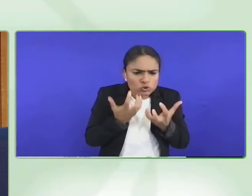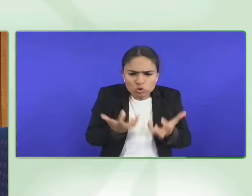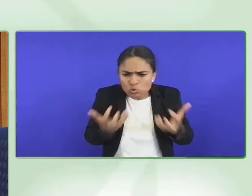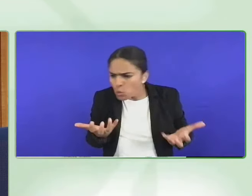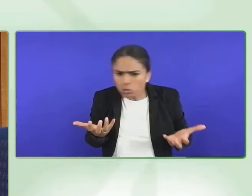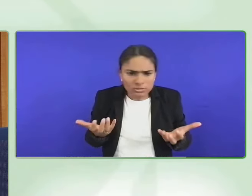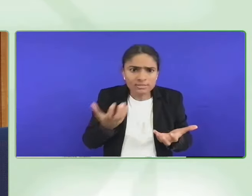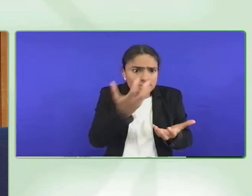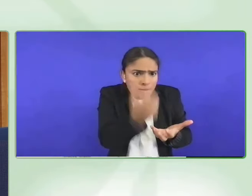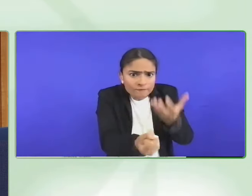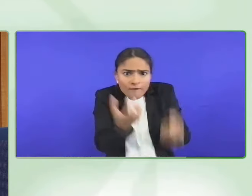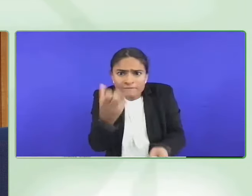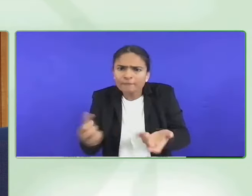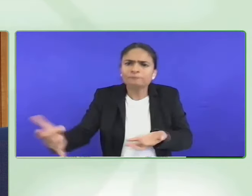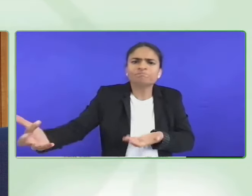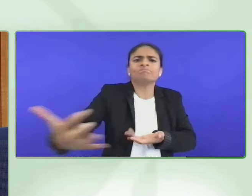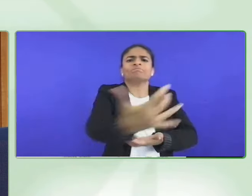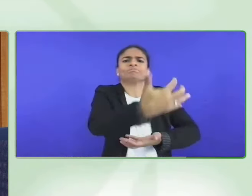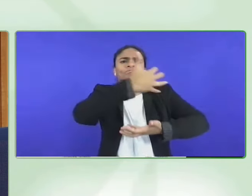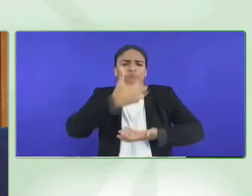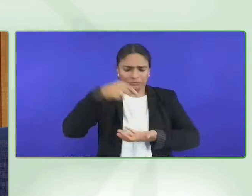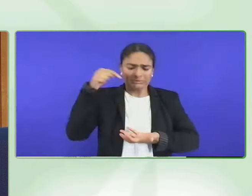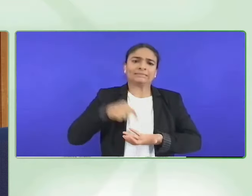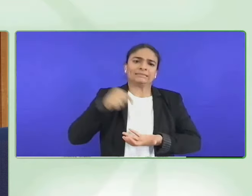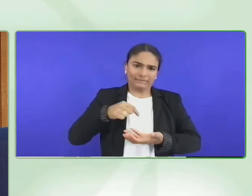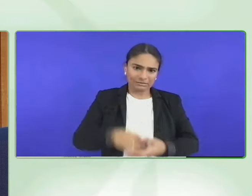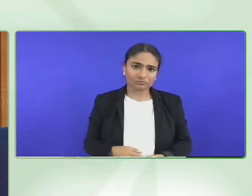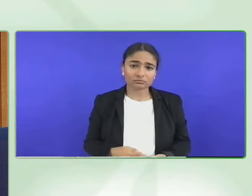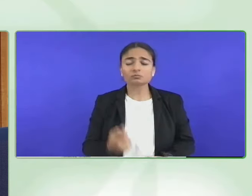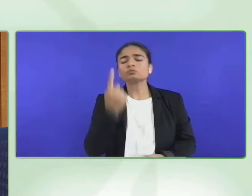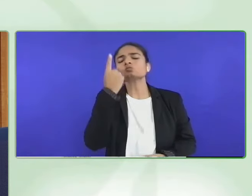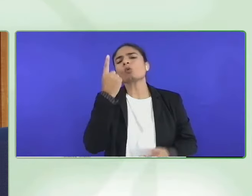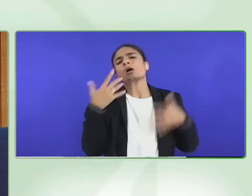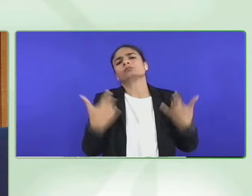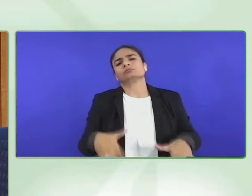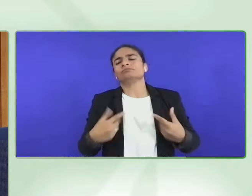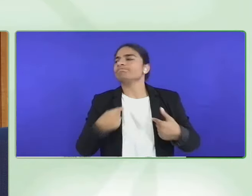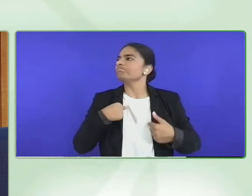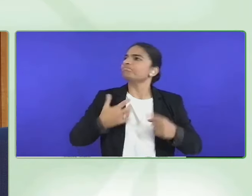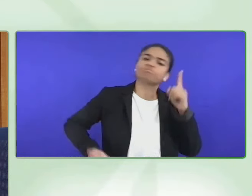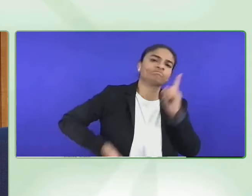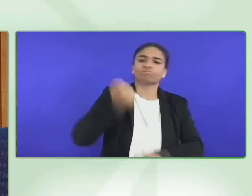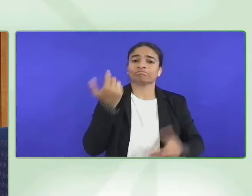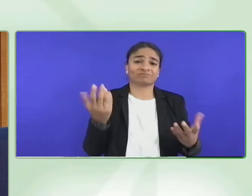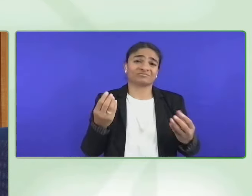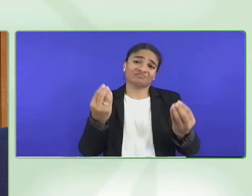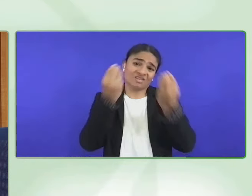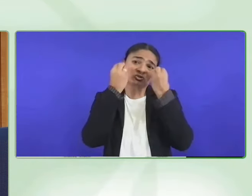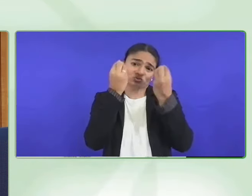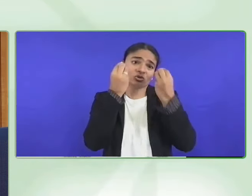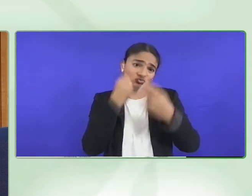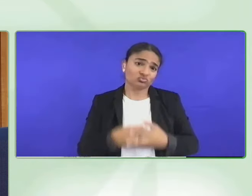is very helpful. I decided to leveraged my network and build the community, and all of